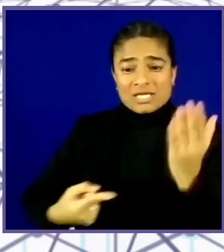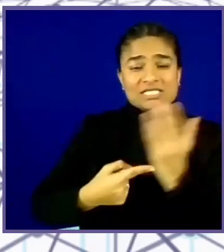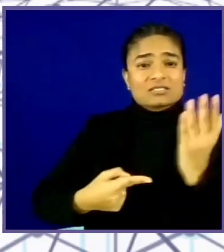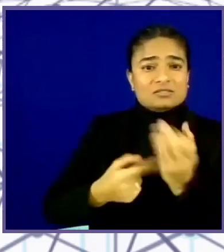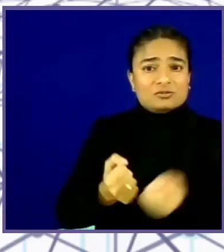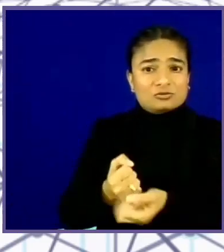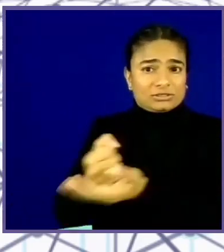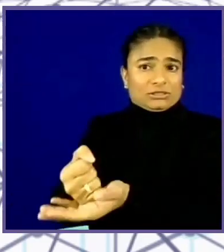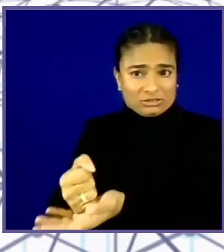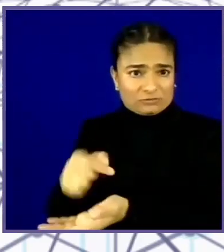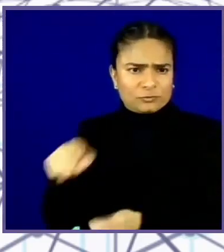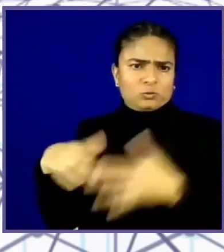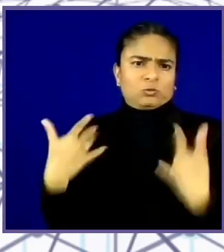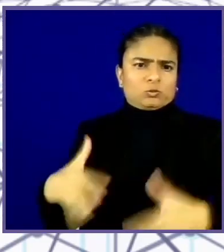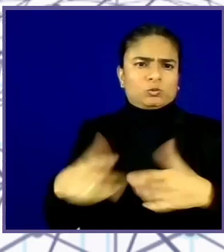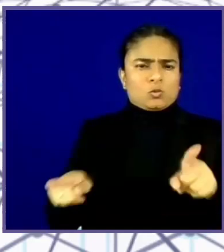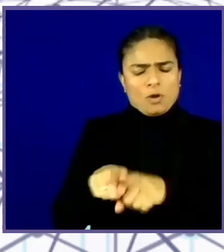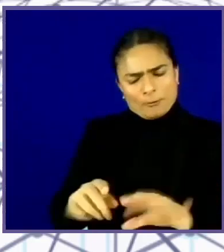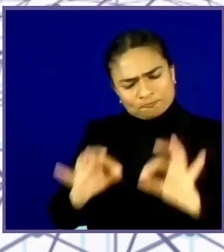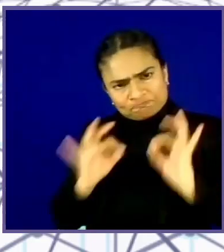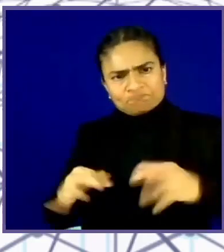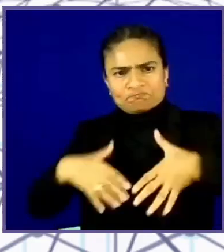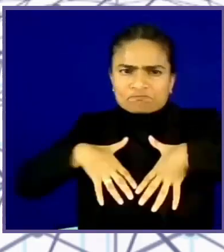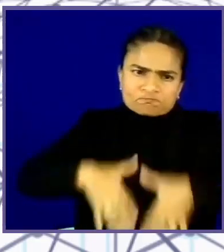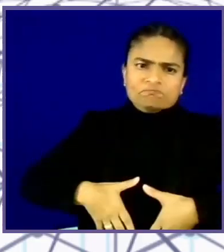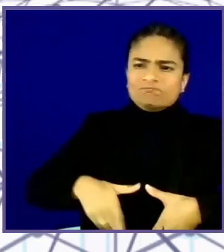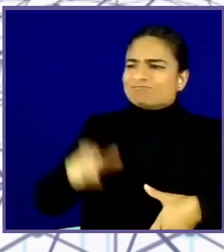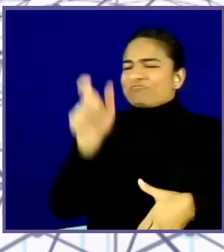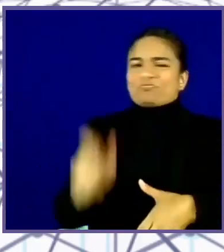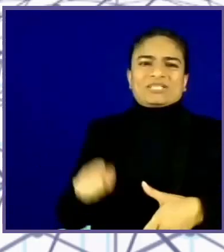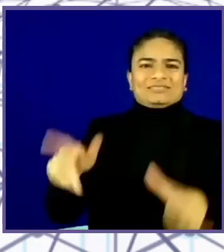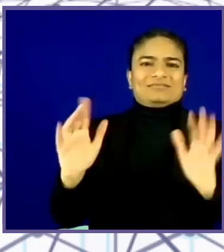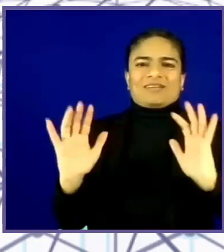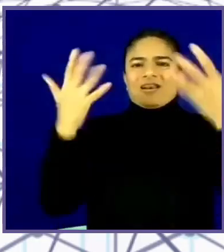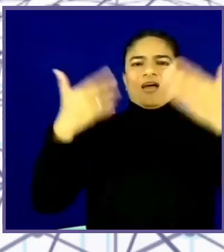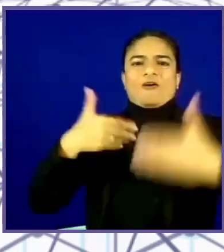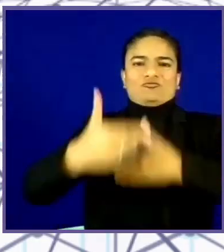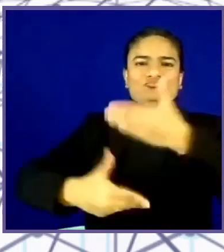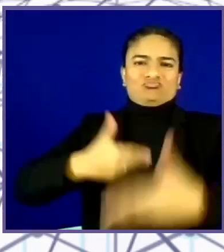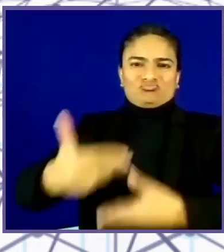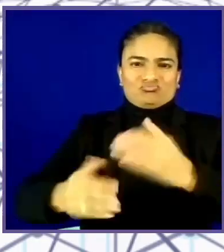It was important to build rapport with the individual and their family by meeting them